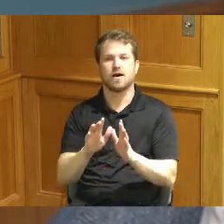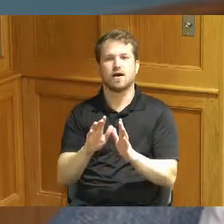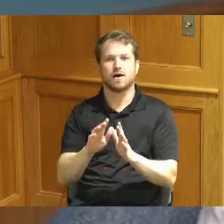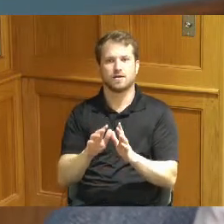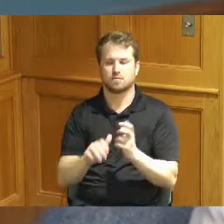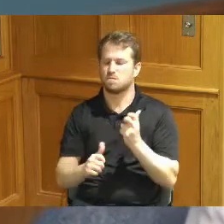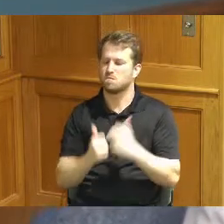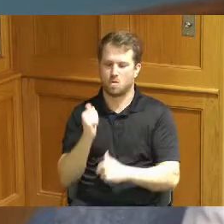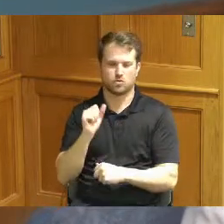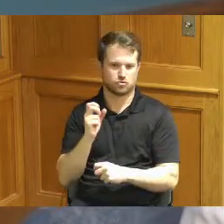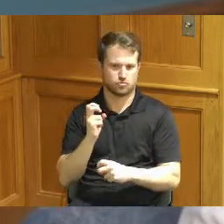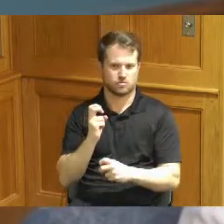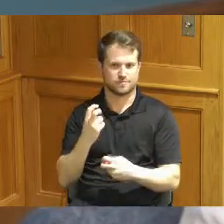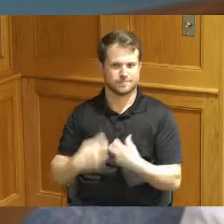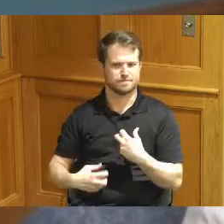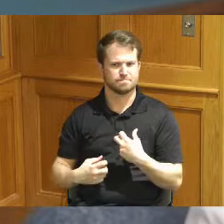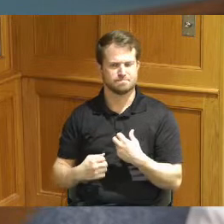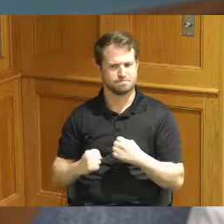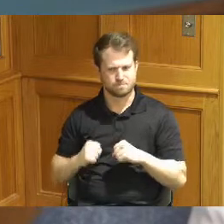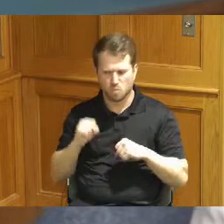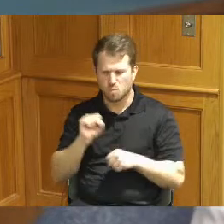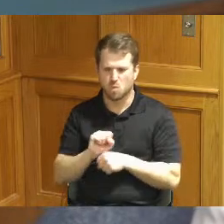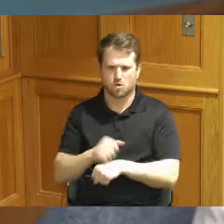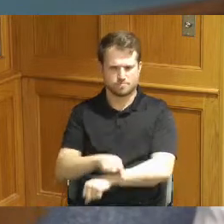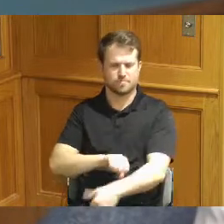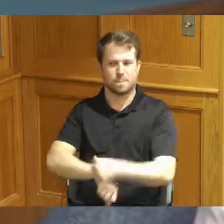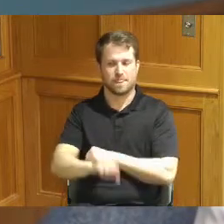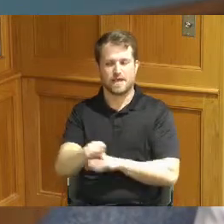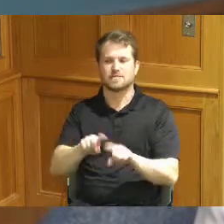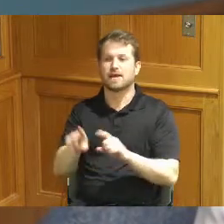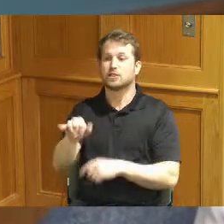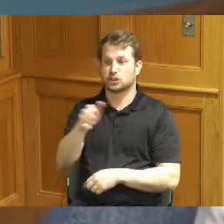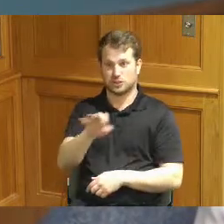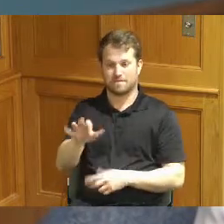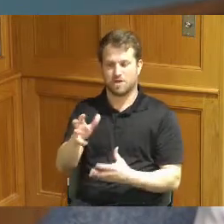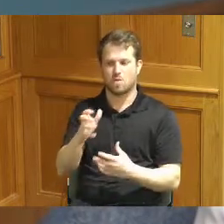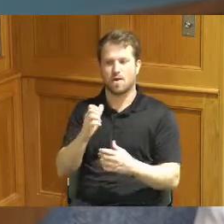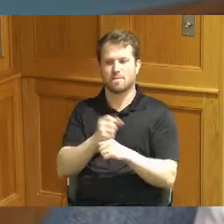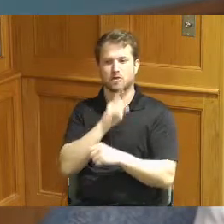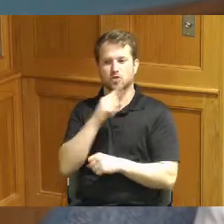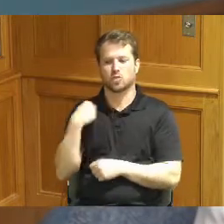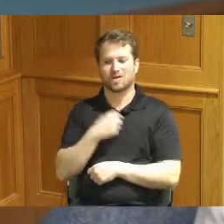learned today Jeff I would like to look at when we're doing this flexible two million dollars or